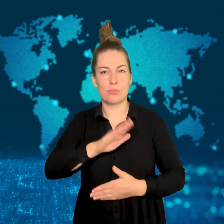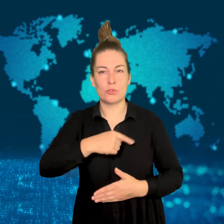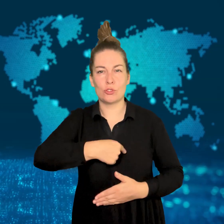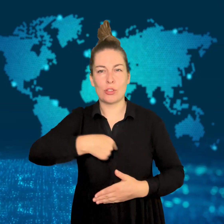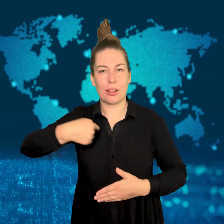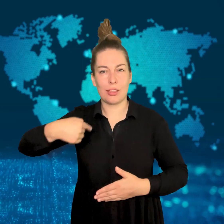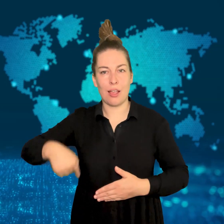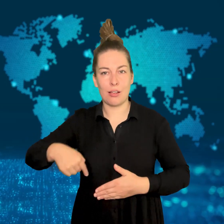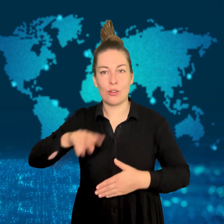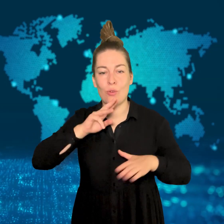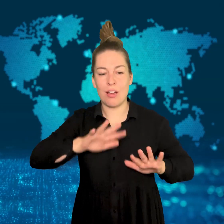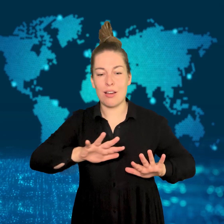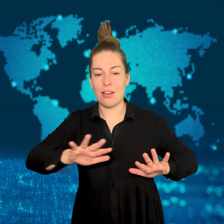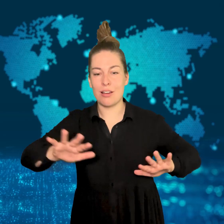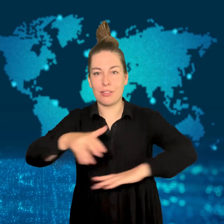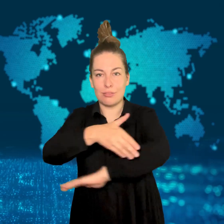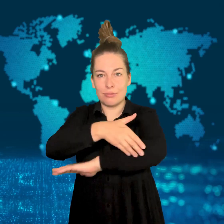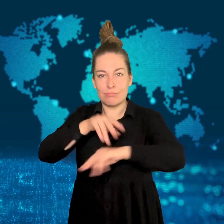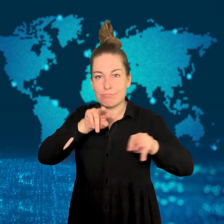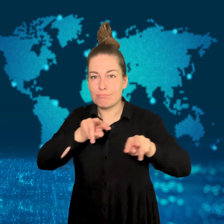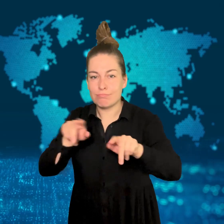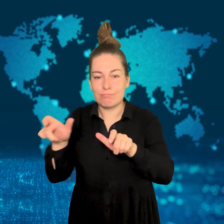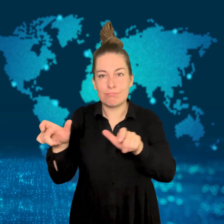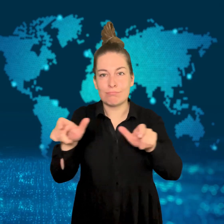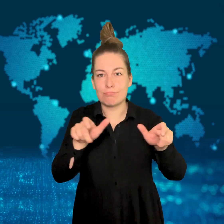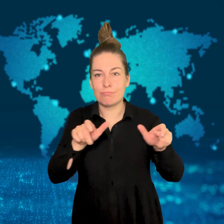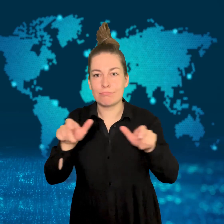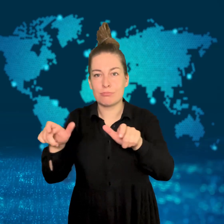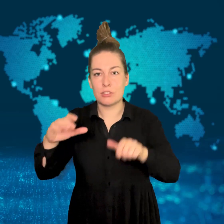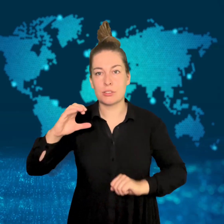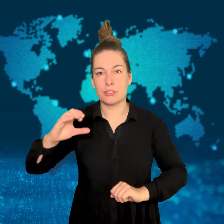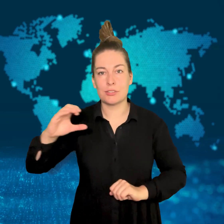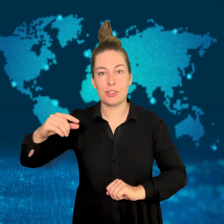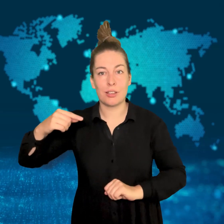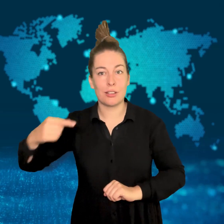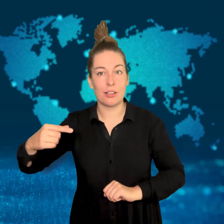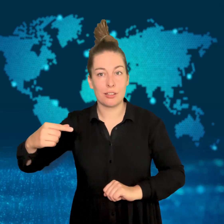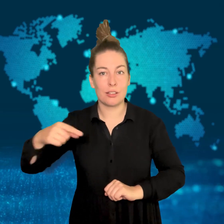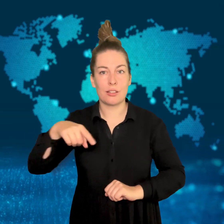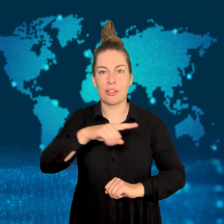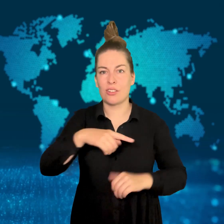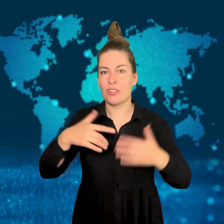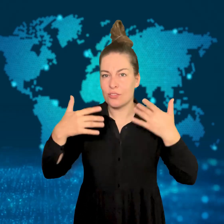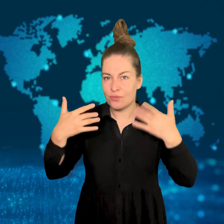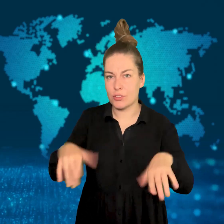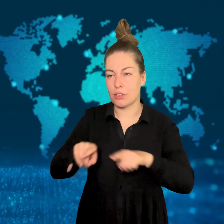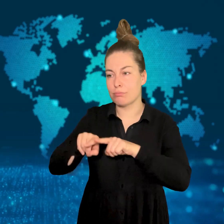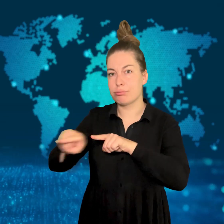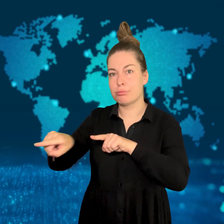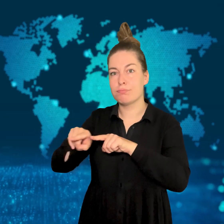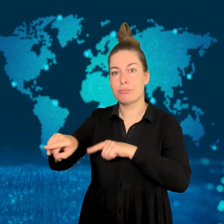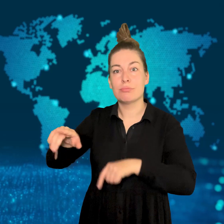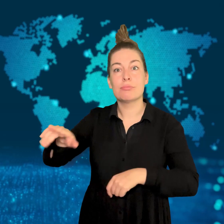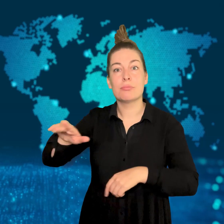Over the weekend, a China Coast Guard (CCG) vessel fired water cannons at